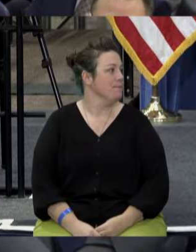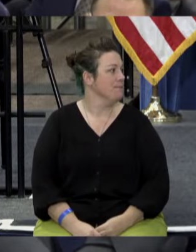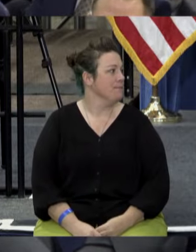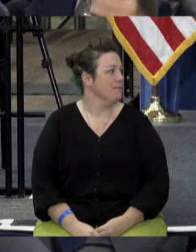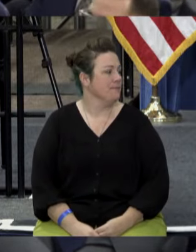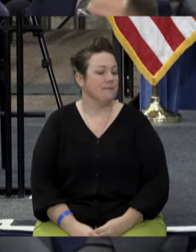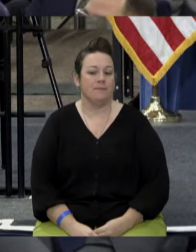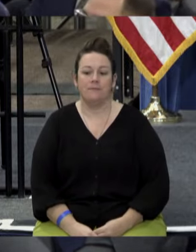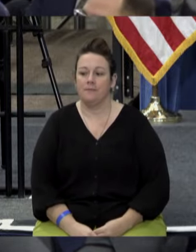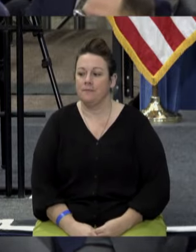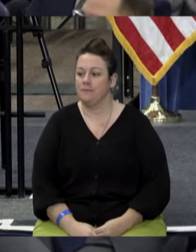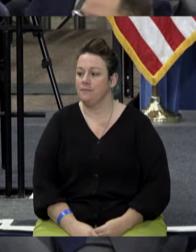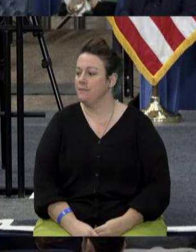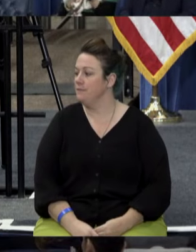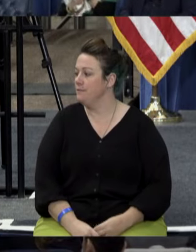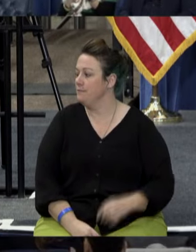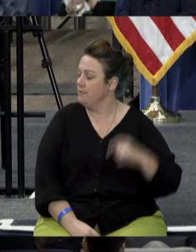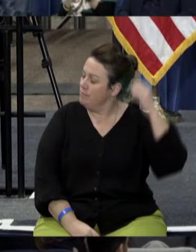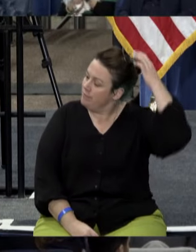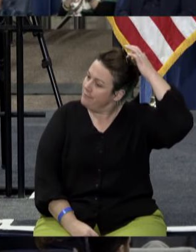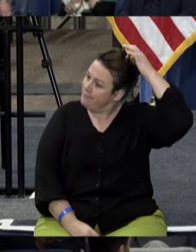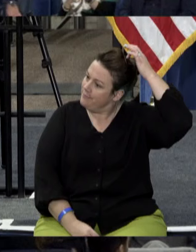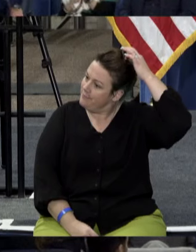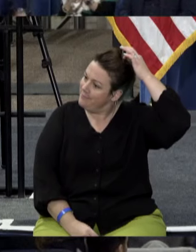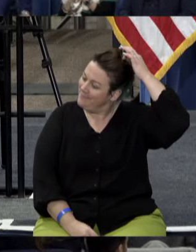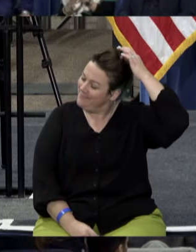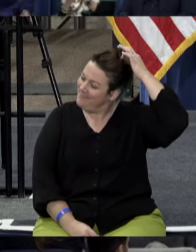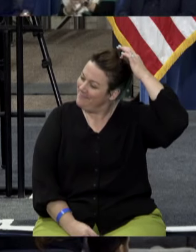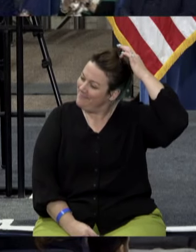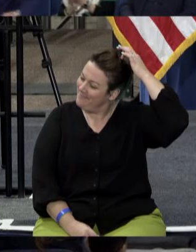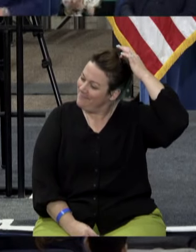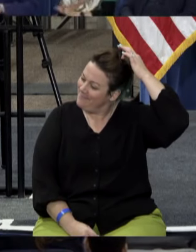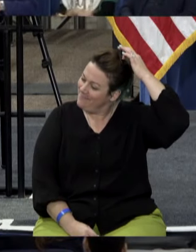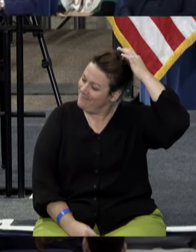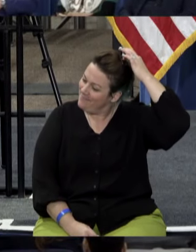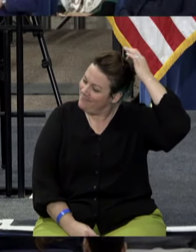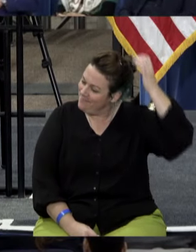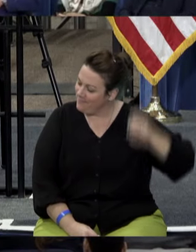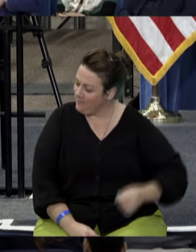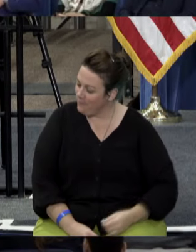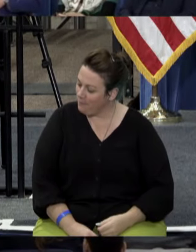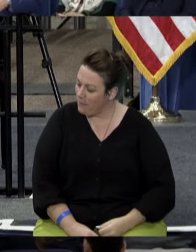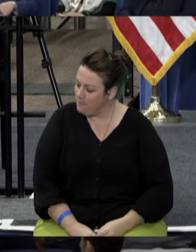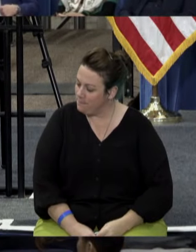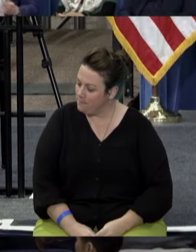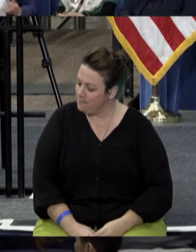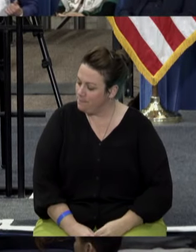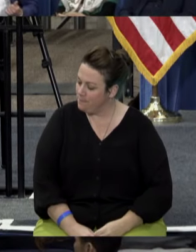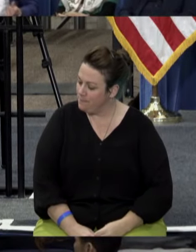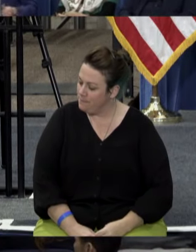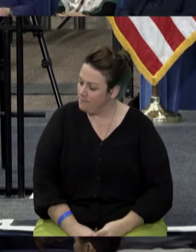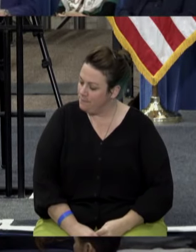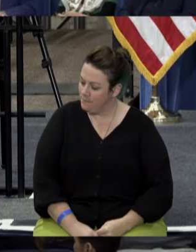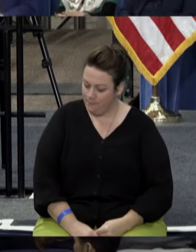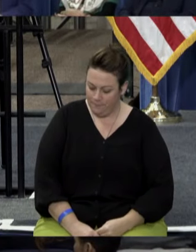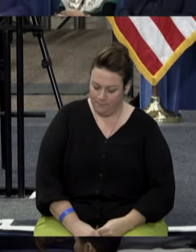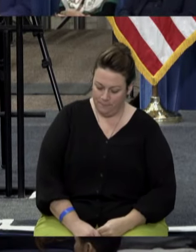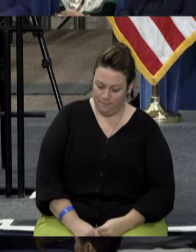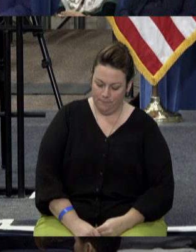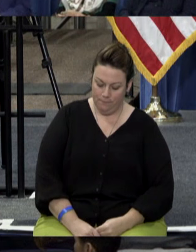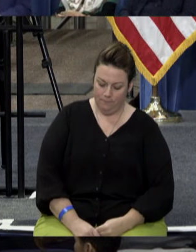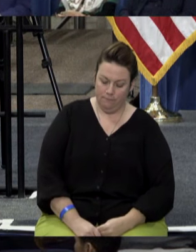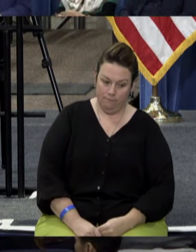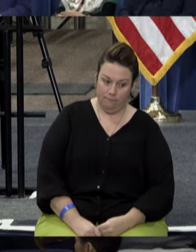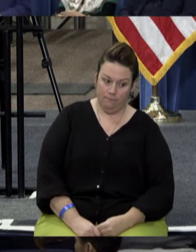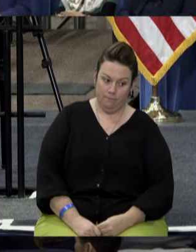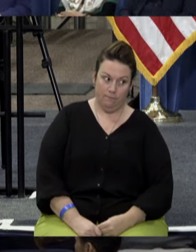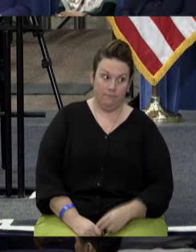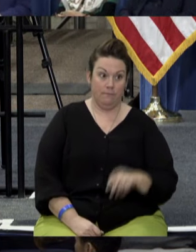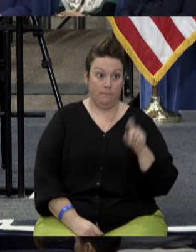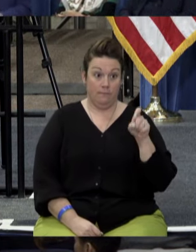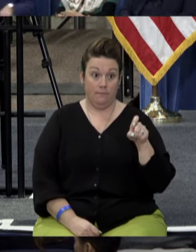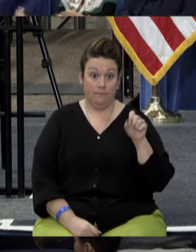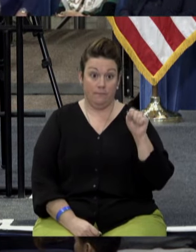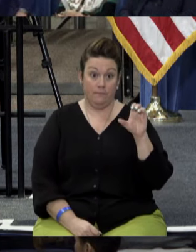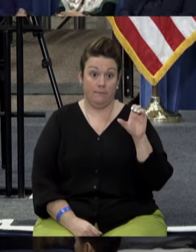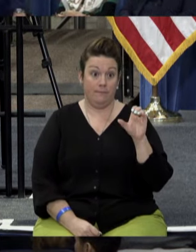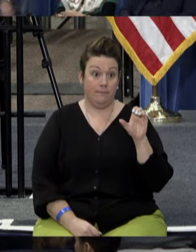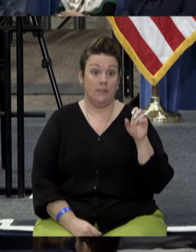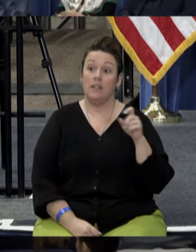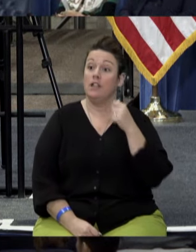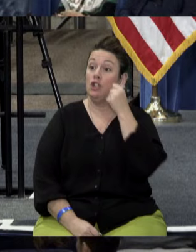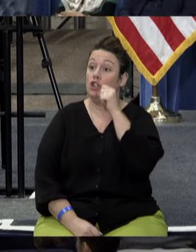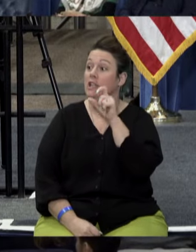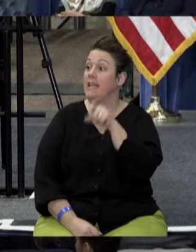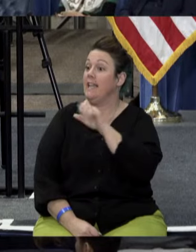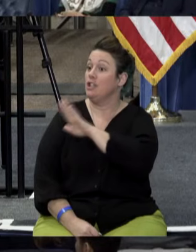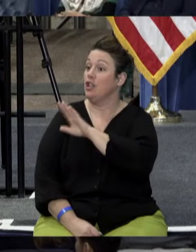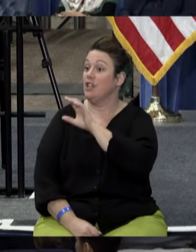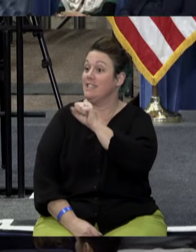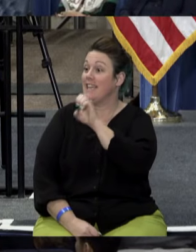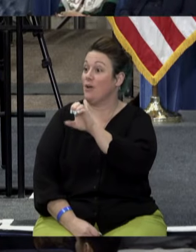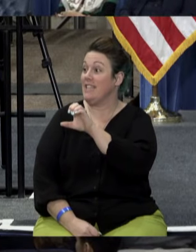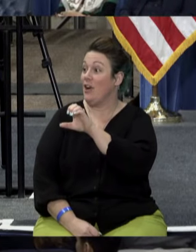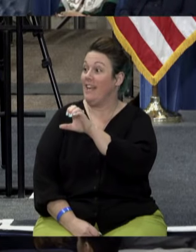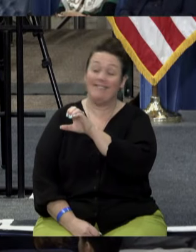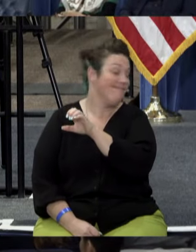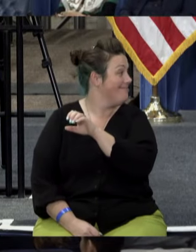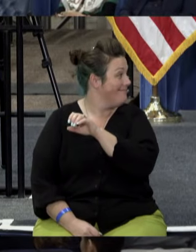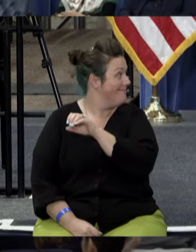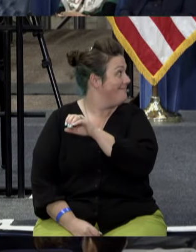Mary Lazare: You need your secretary? She needs her secretary.